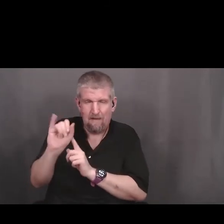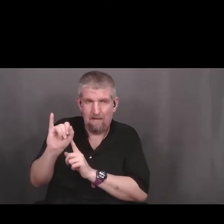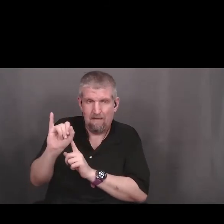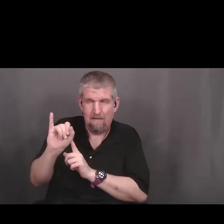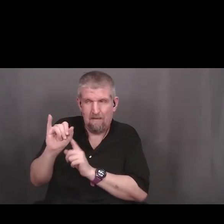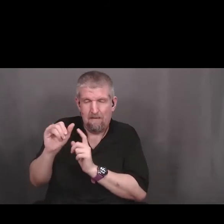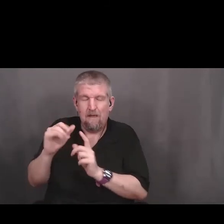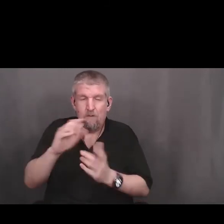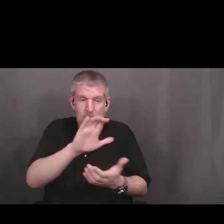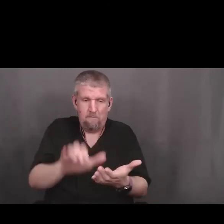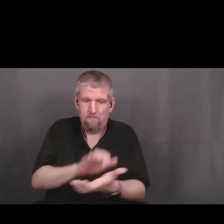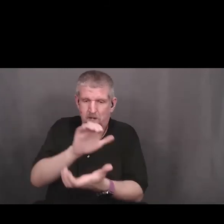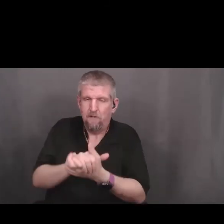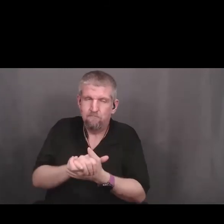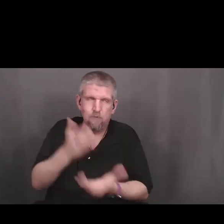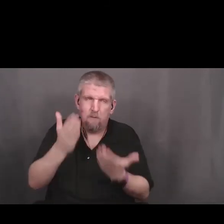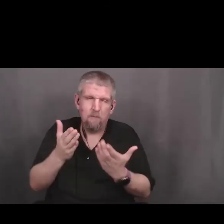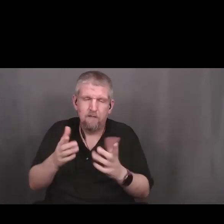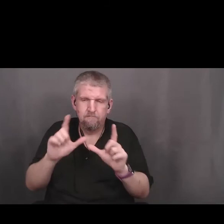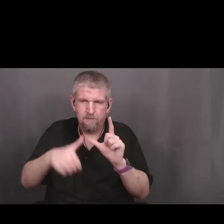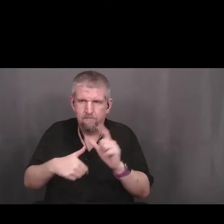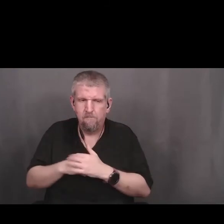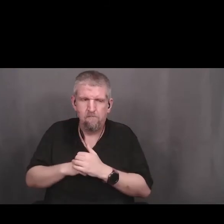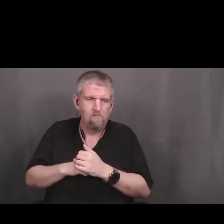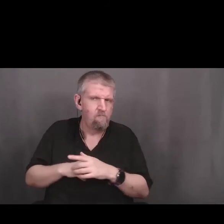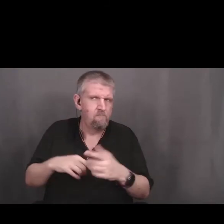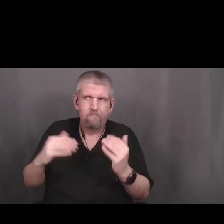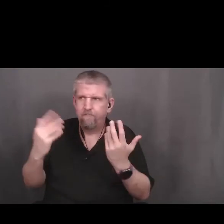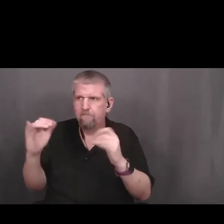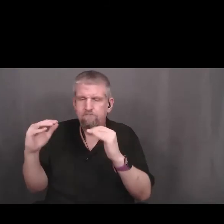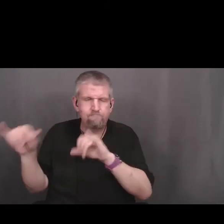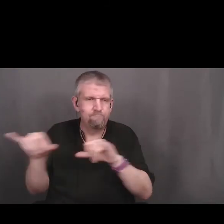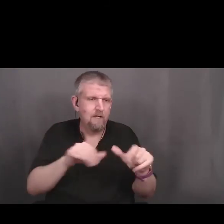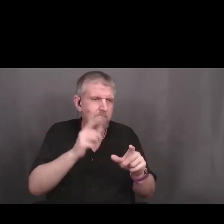if they were to get married, they would generally lose that benefit. And the same goes for people who receive SSI,